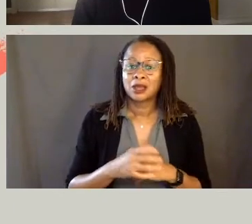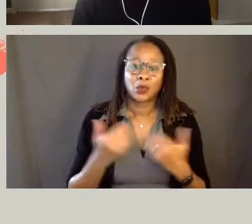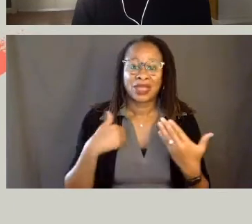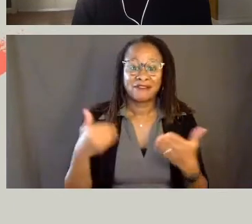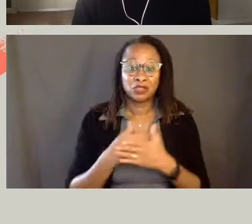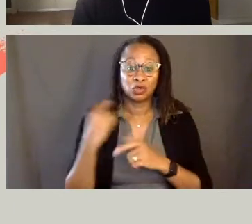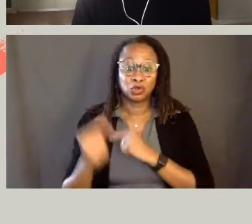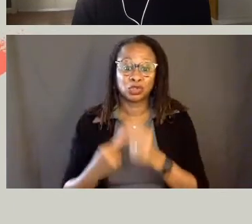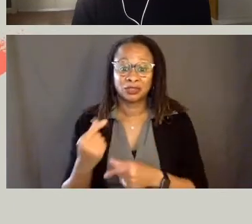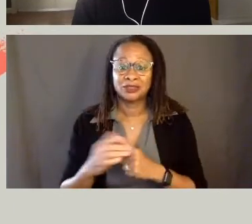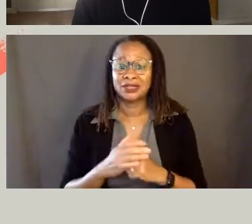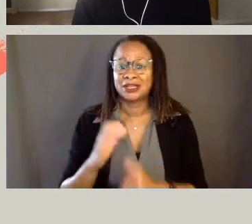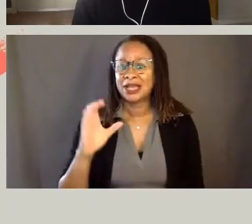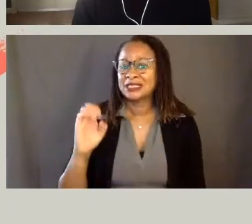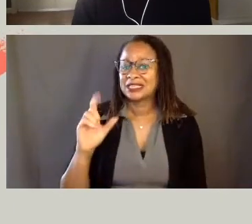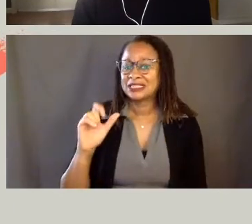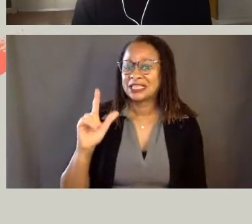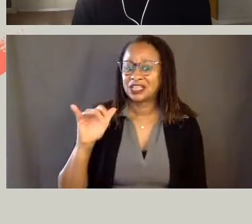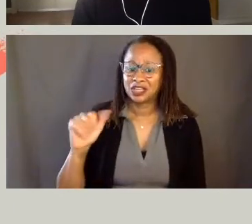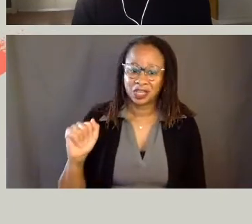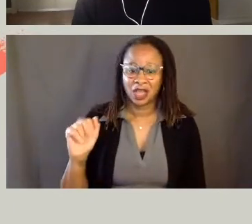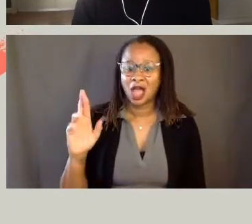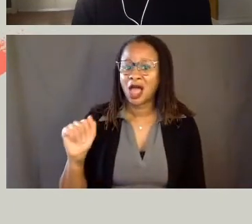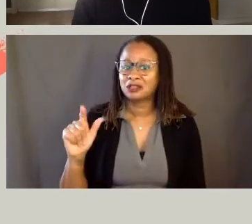We have Cecilia Eldorado, we have RaMell Ross, you know